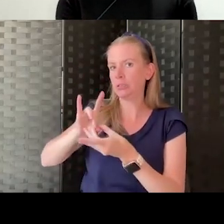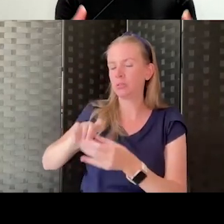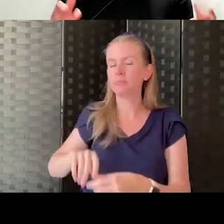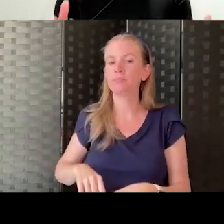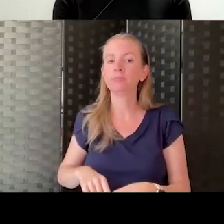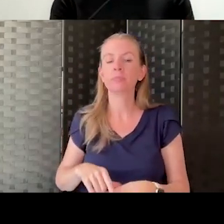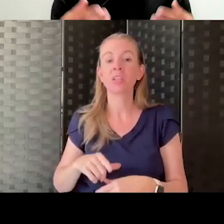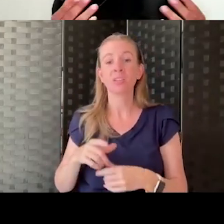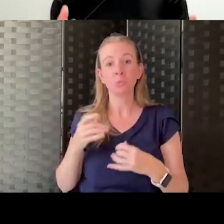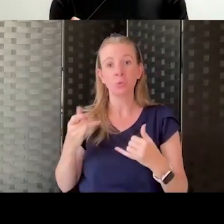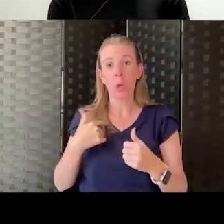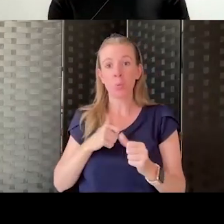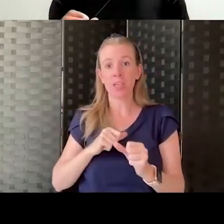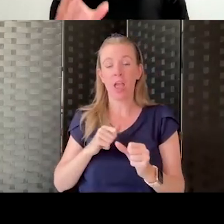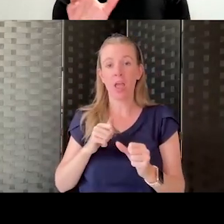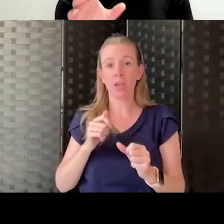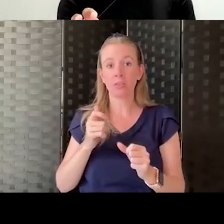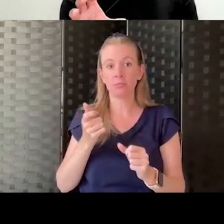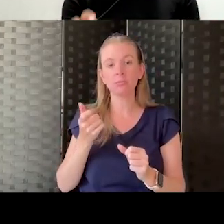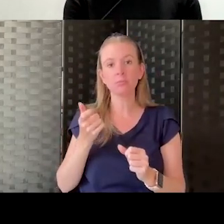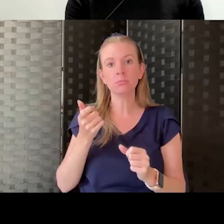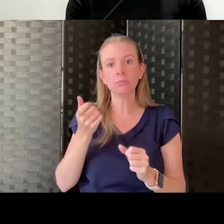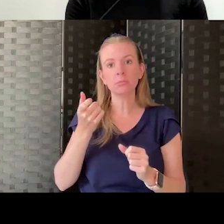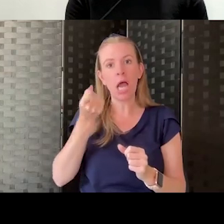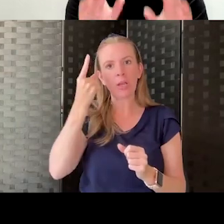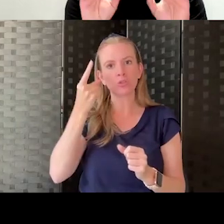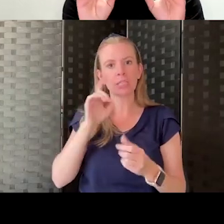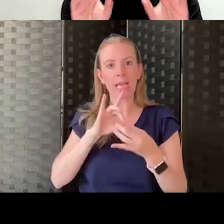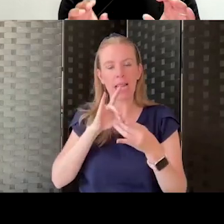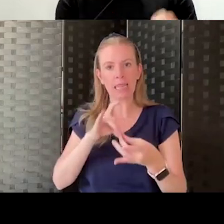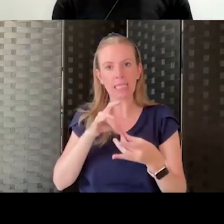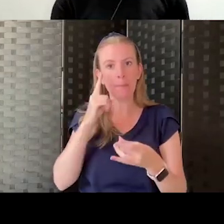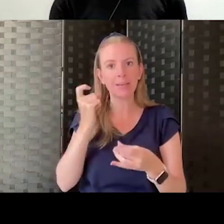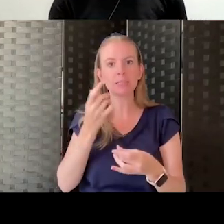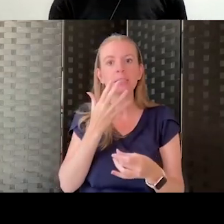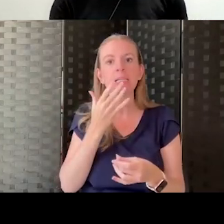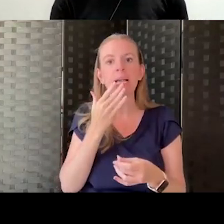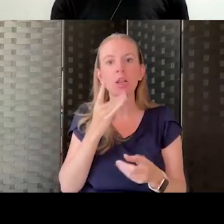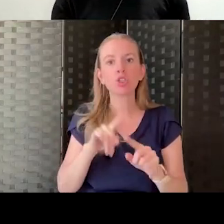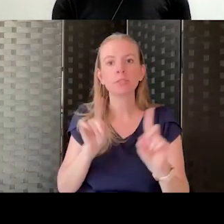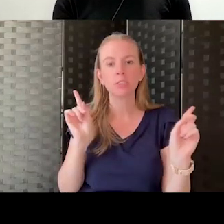we can detect or we can perceive there is a link in this copy because the colors are separate.